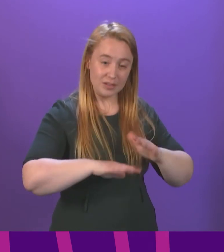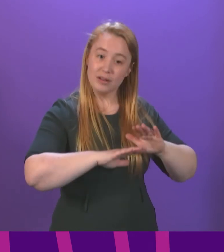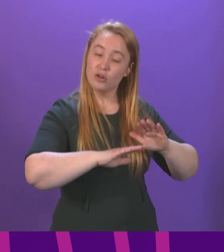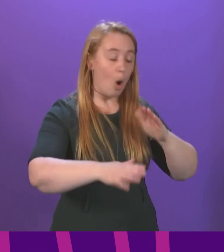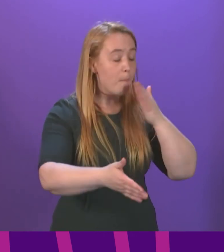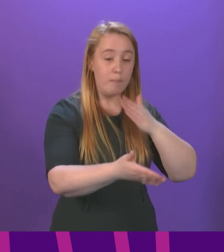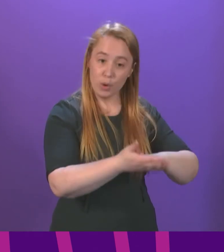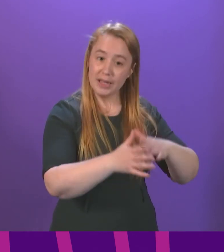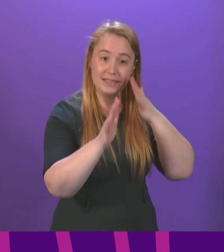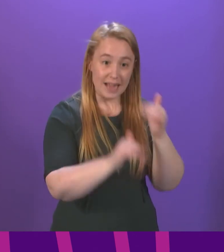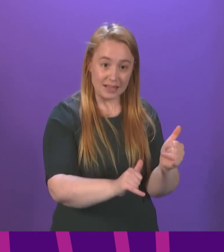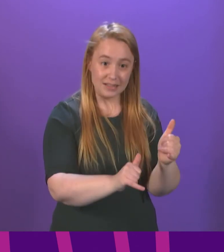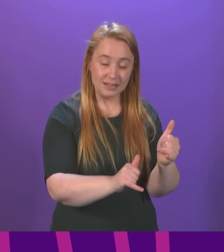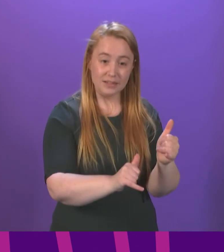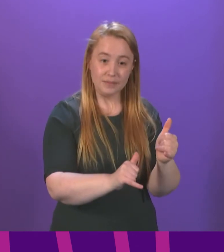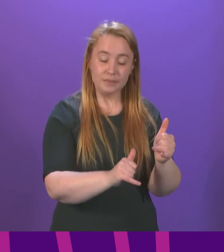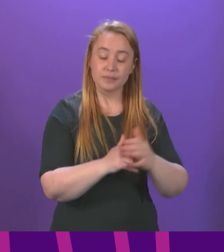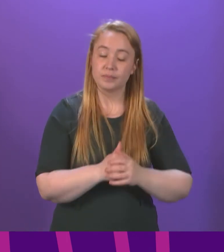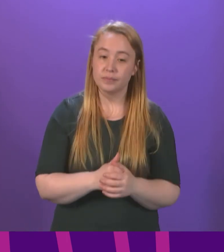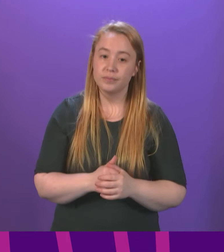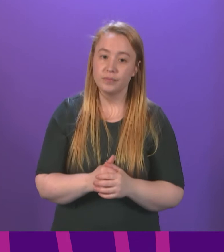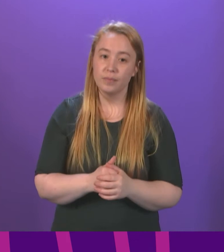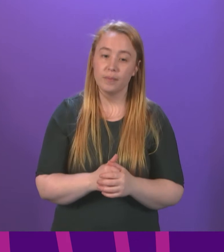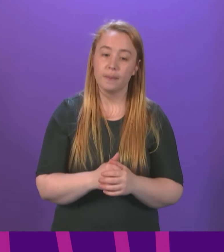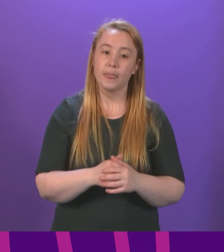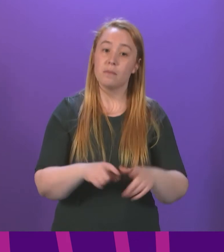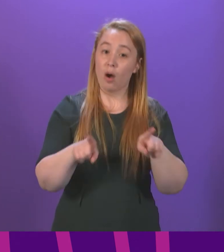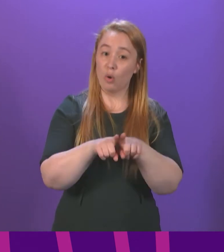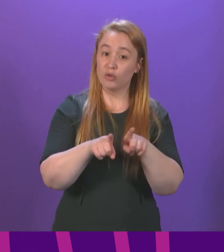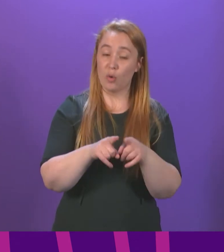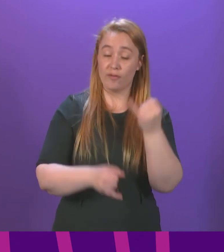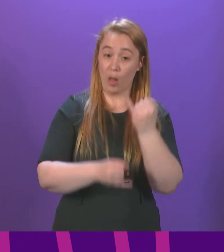people who are ill with Covid. As I said in my previous response, we know from experience